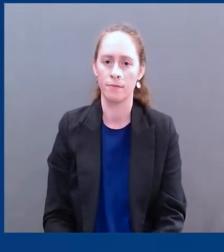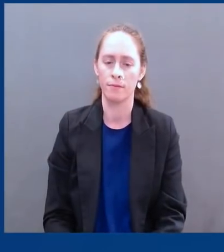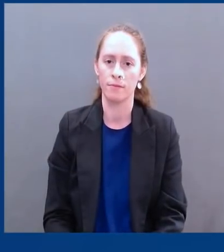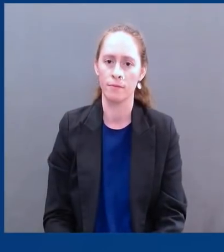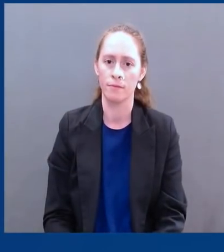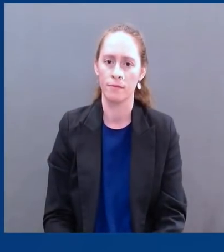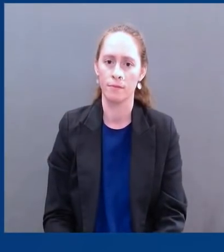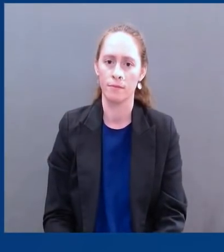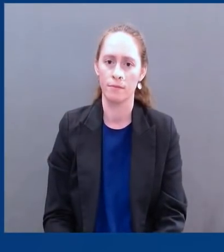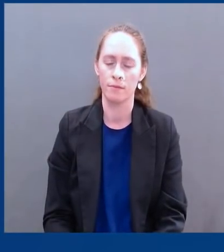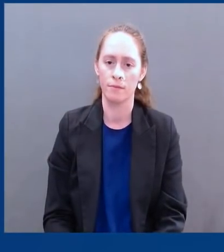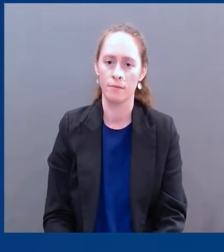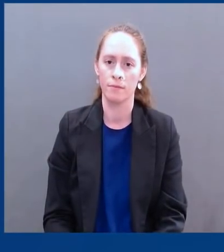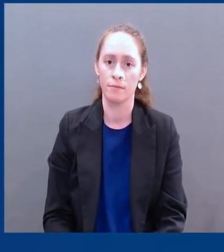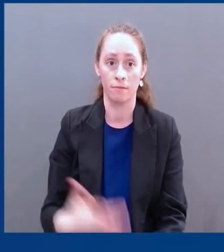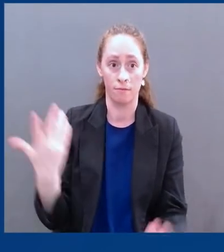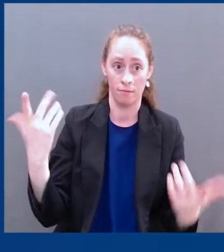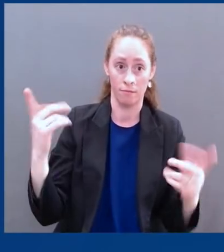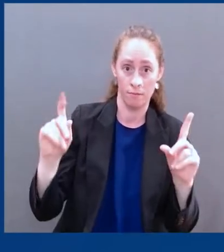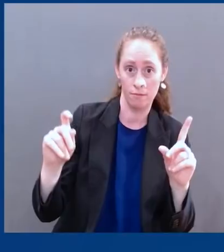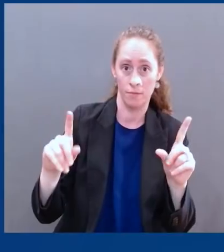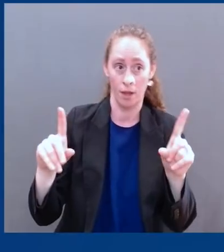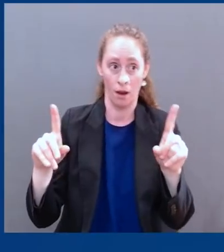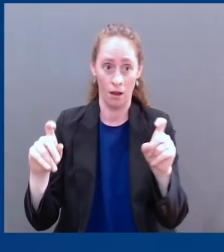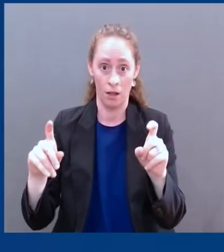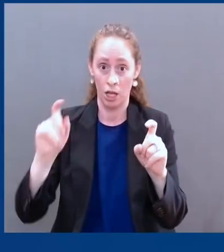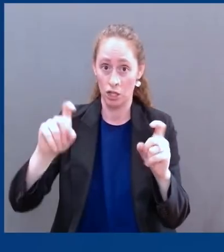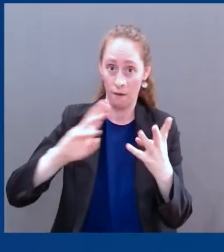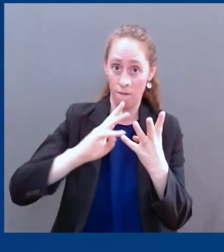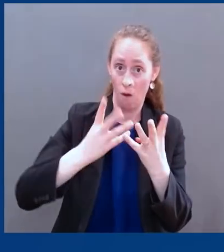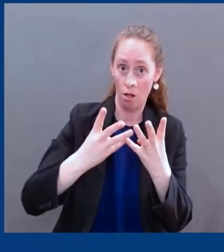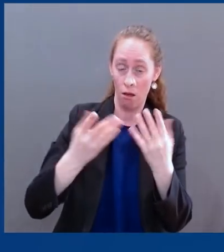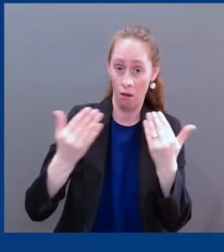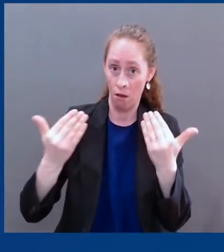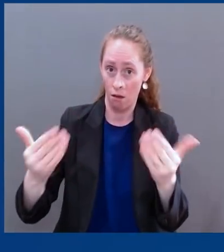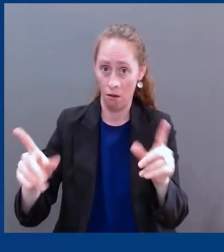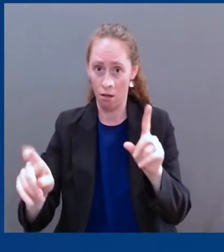for the general population. As I mentioned, the FDA will have a VRBPAC